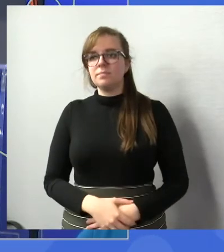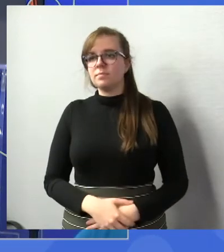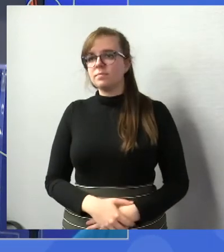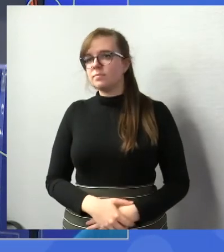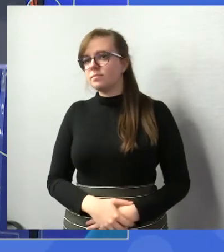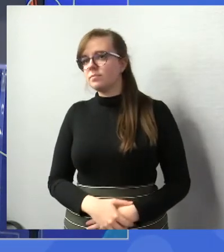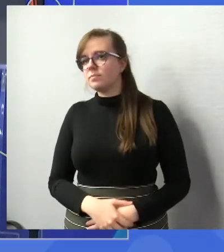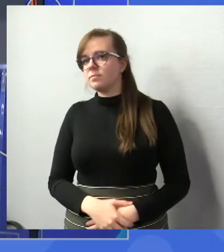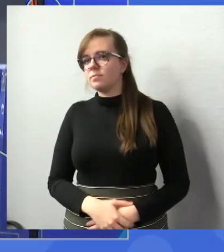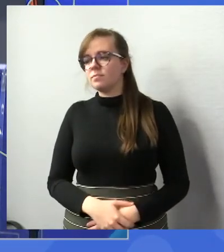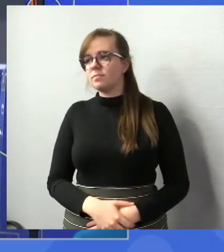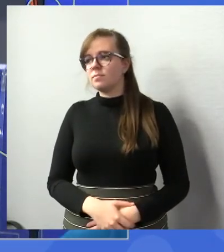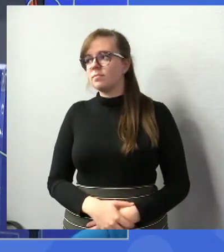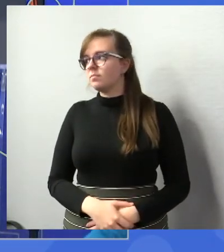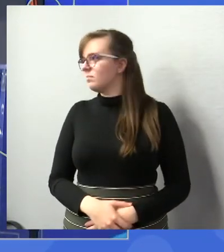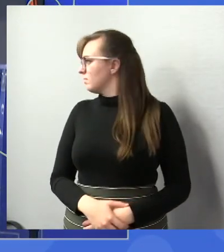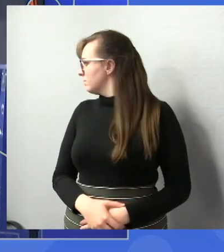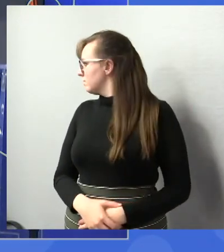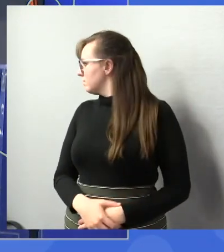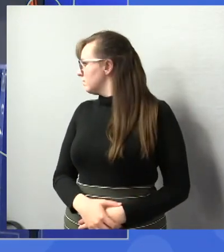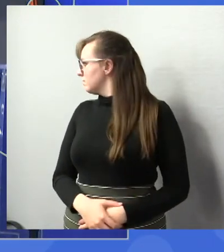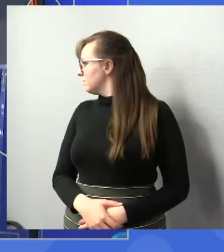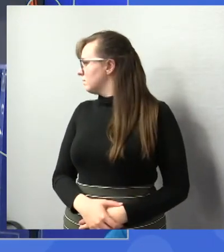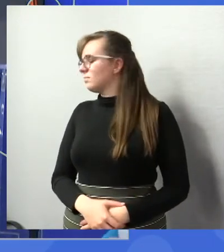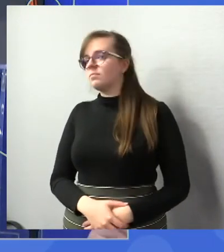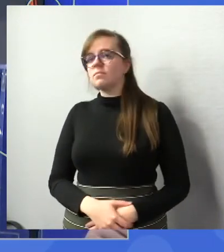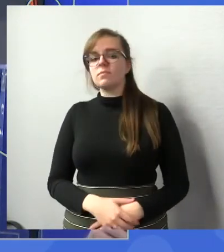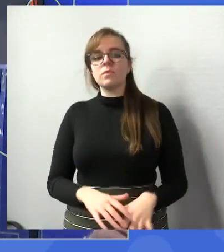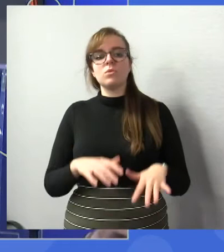experts we are thank you so we're going to take the first